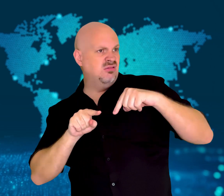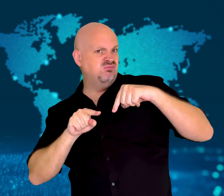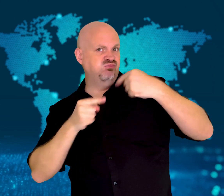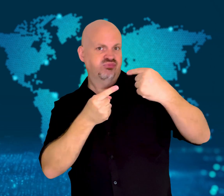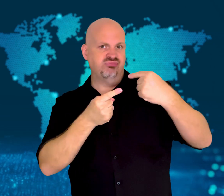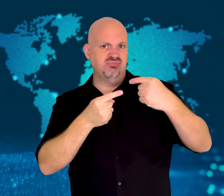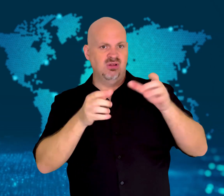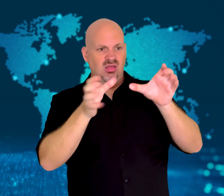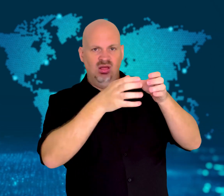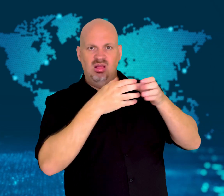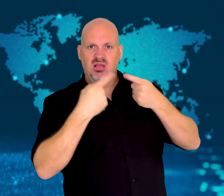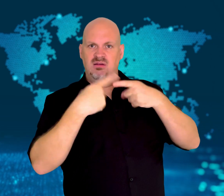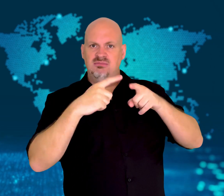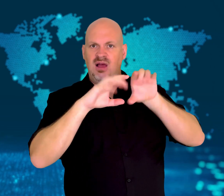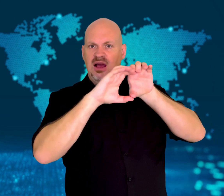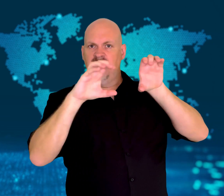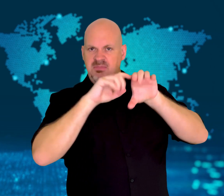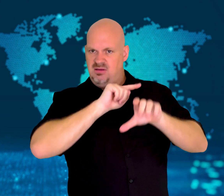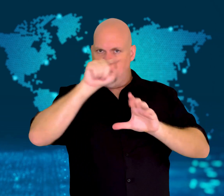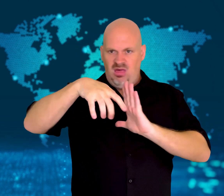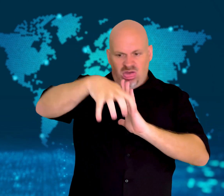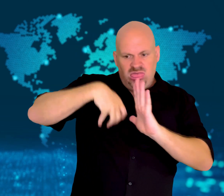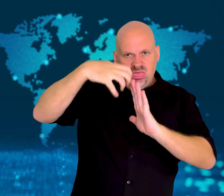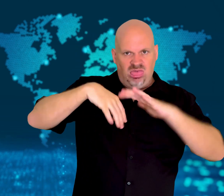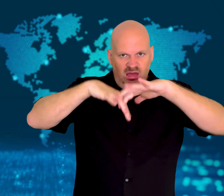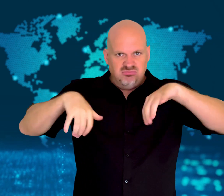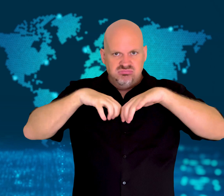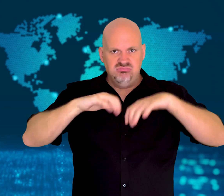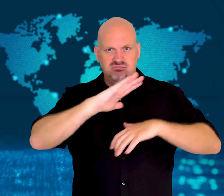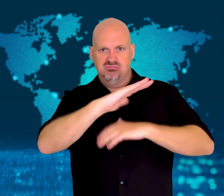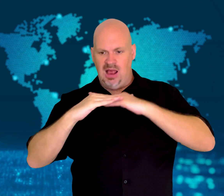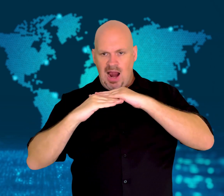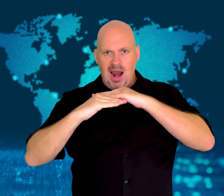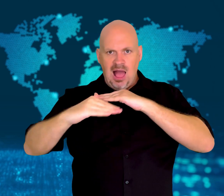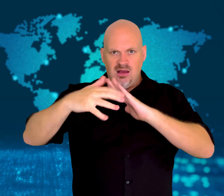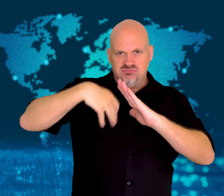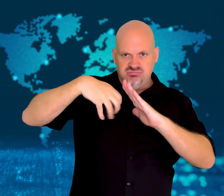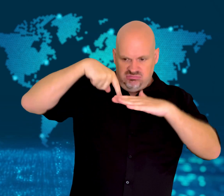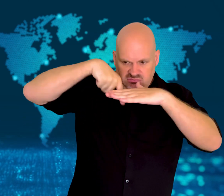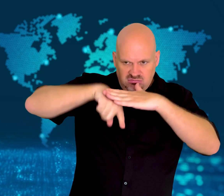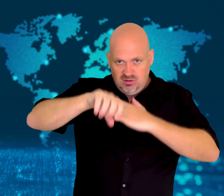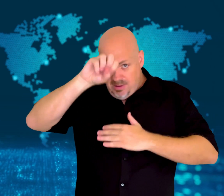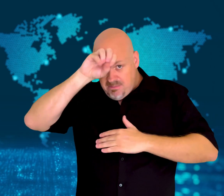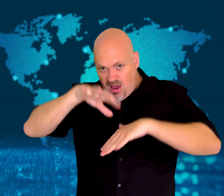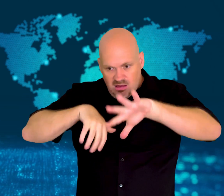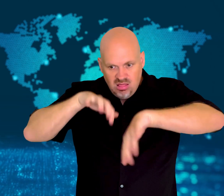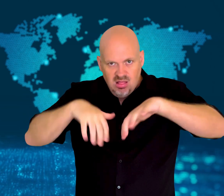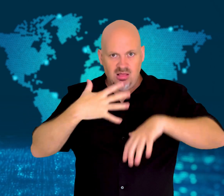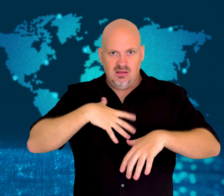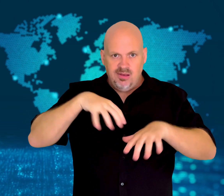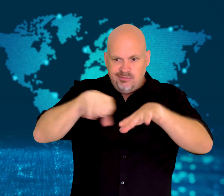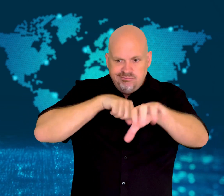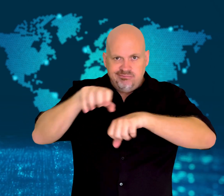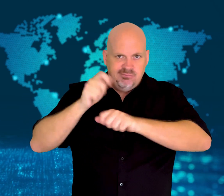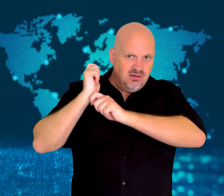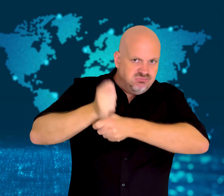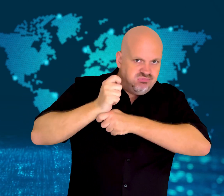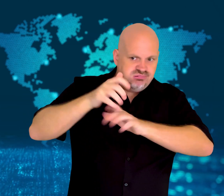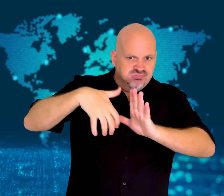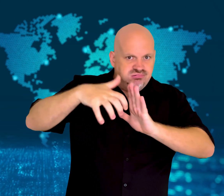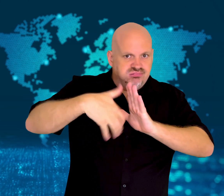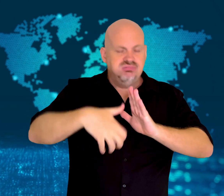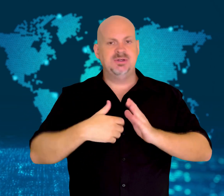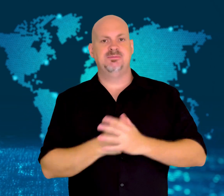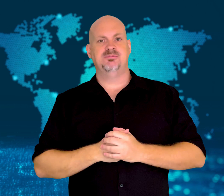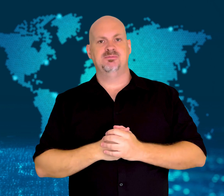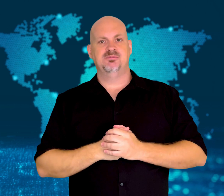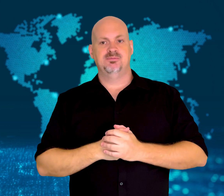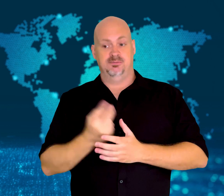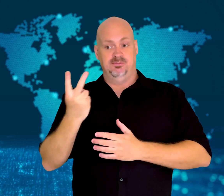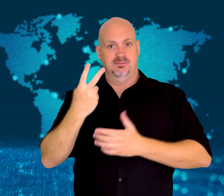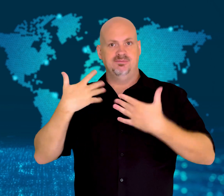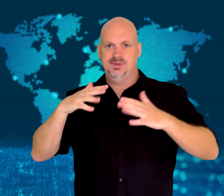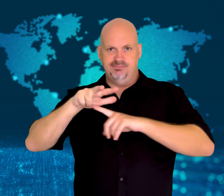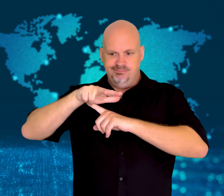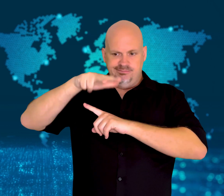The duo used drones and cameras to protect land by